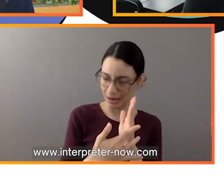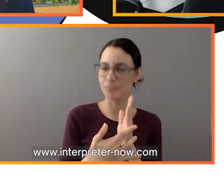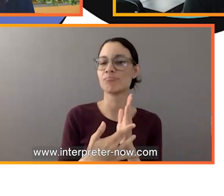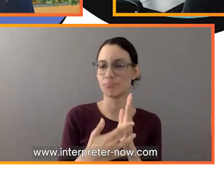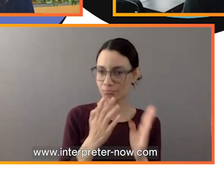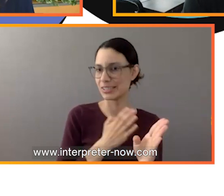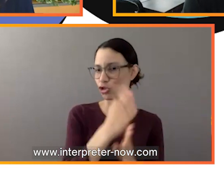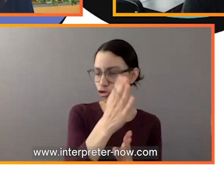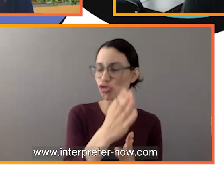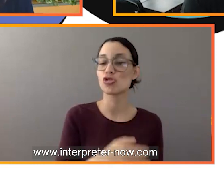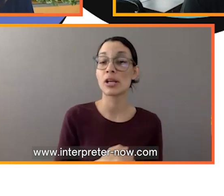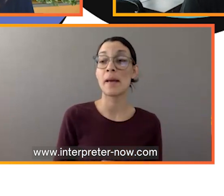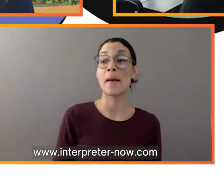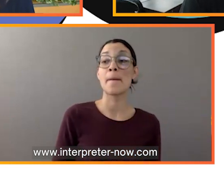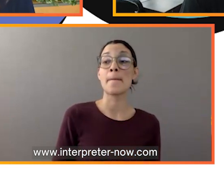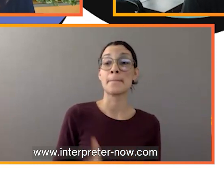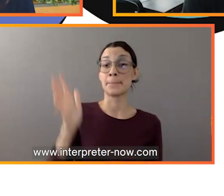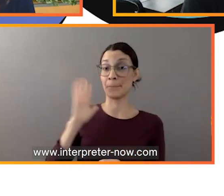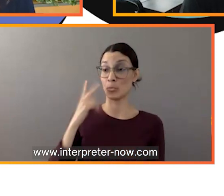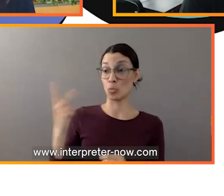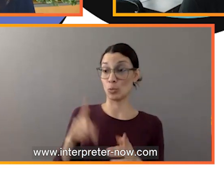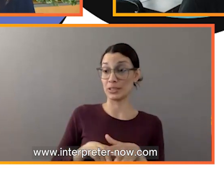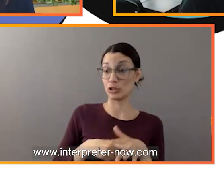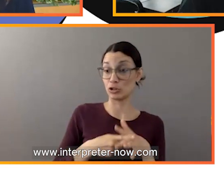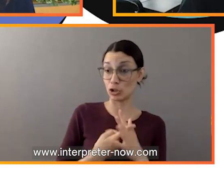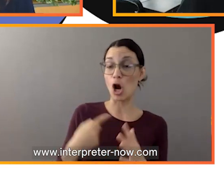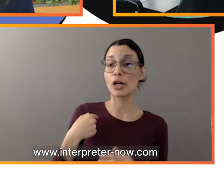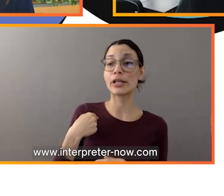Back when we started, we thought that they would change a lot more than they have.